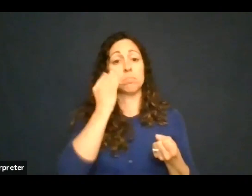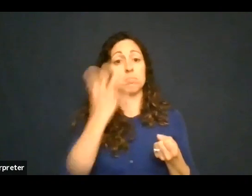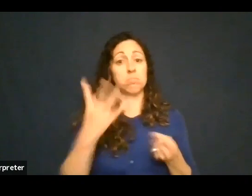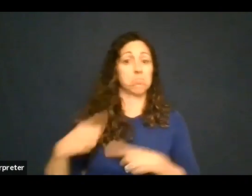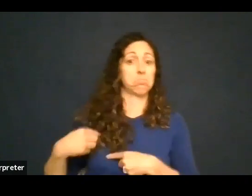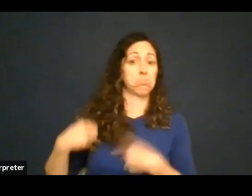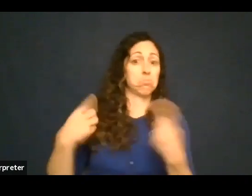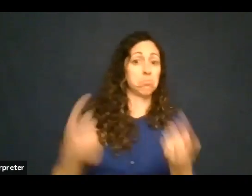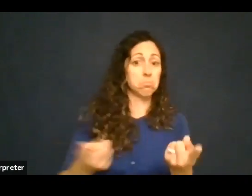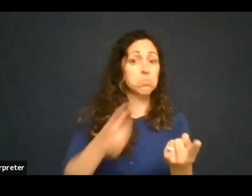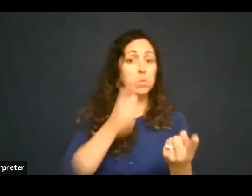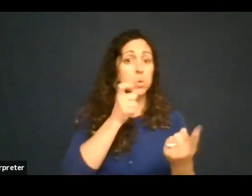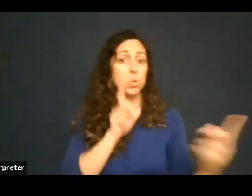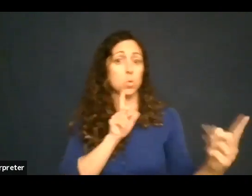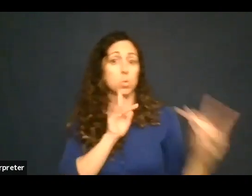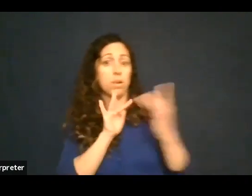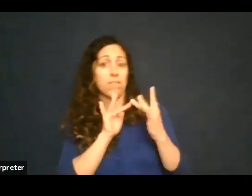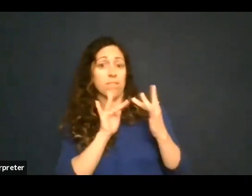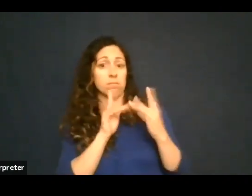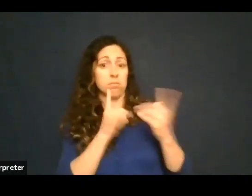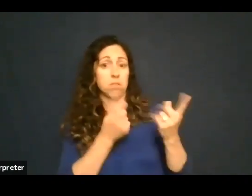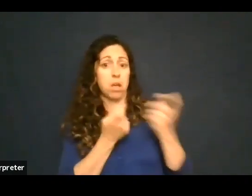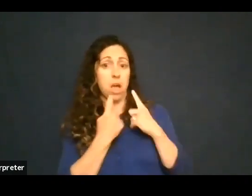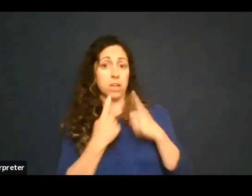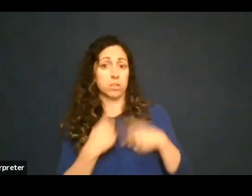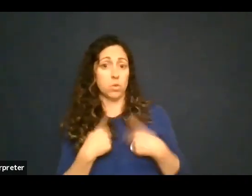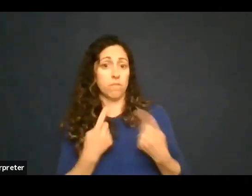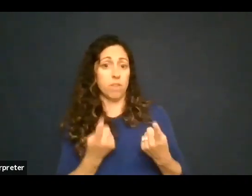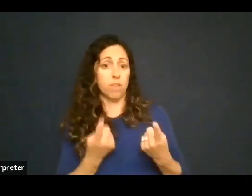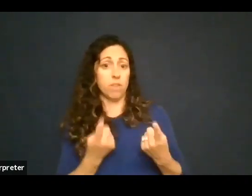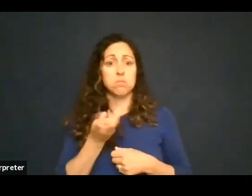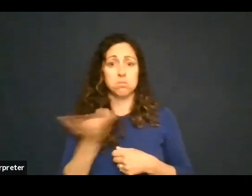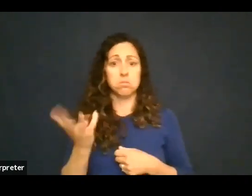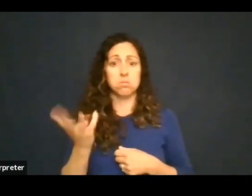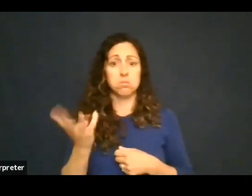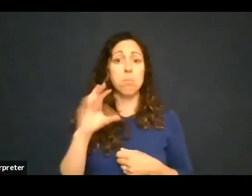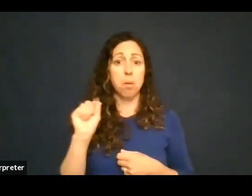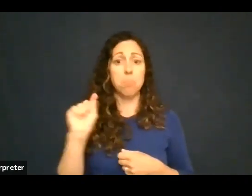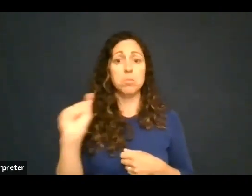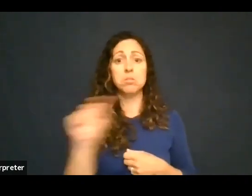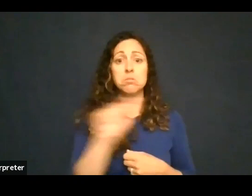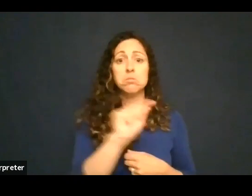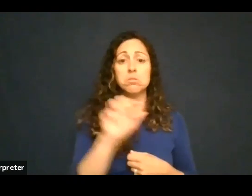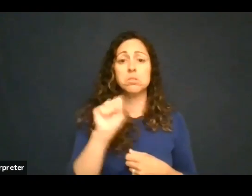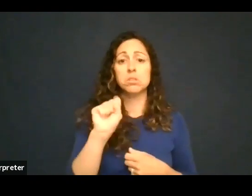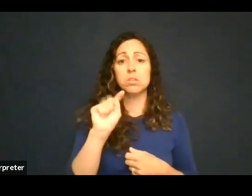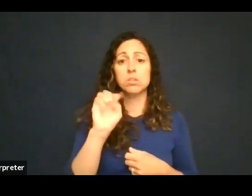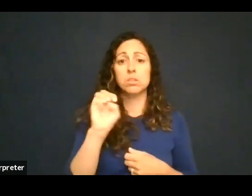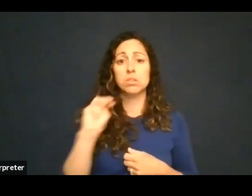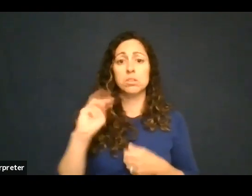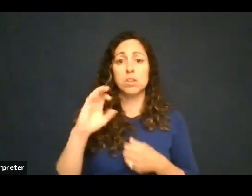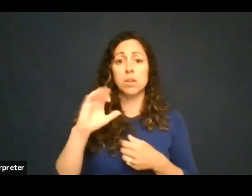there are a couple of companies who do stem cell therapies, which we do not think of being done in an ethical manner,